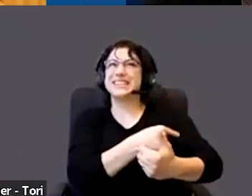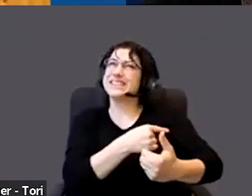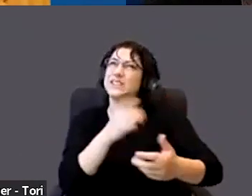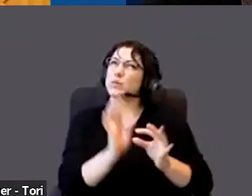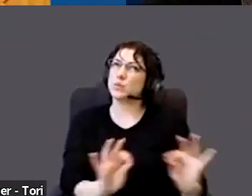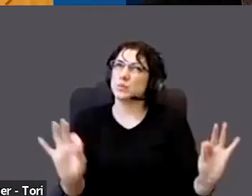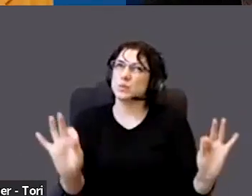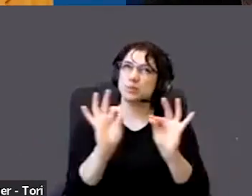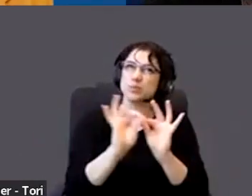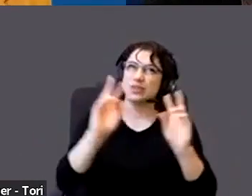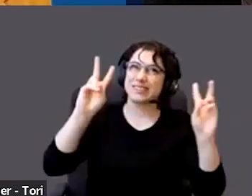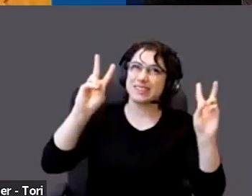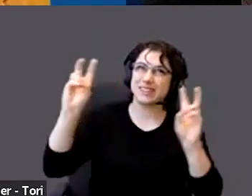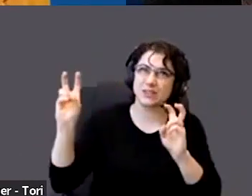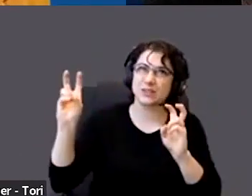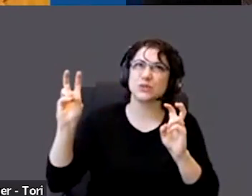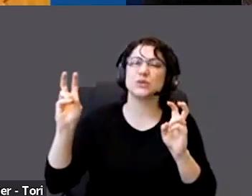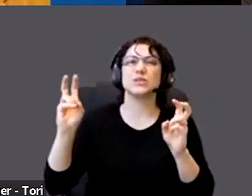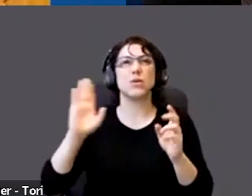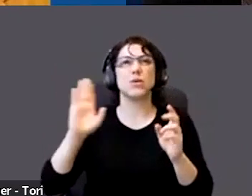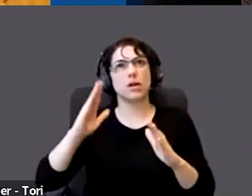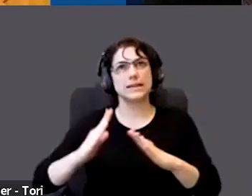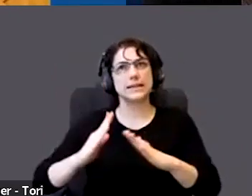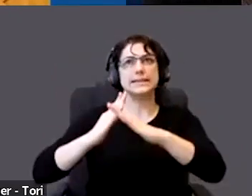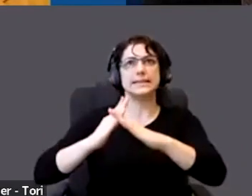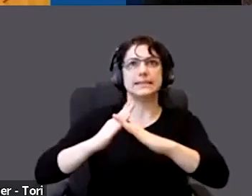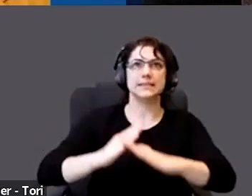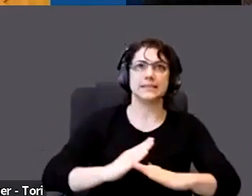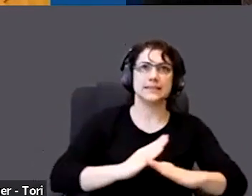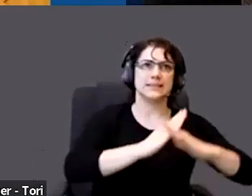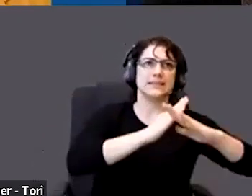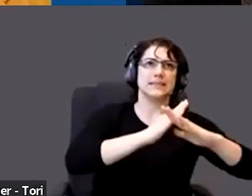to be among our stumbling blocks as we try and report what --